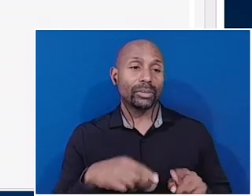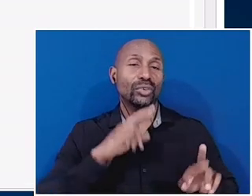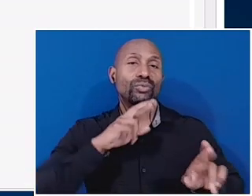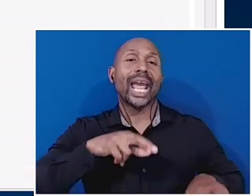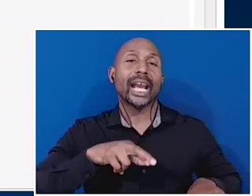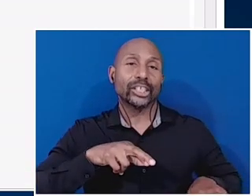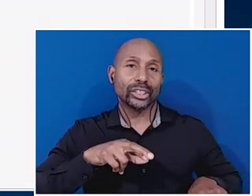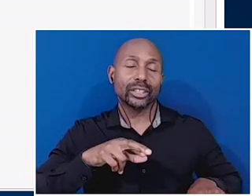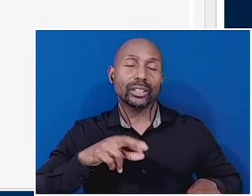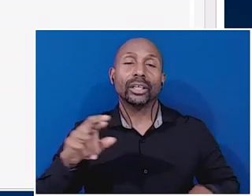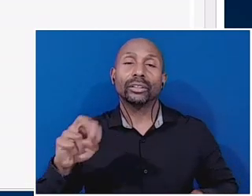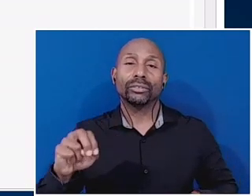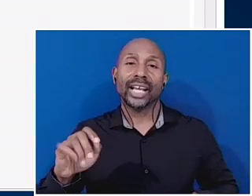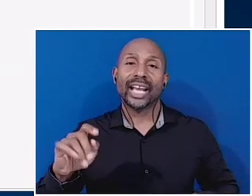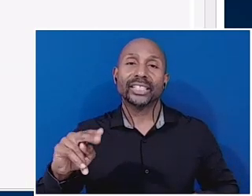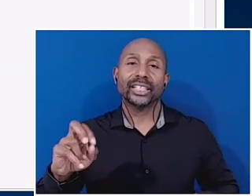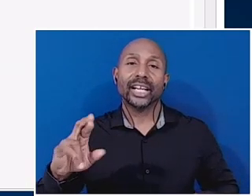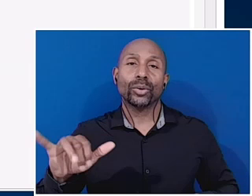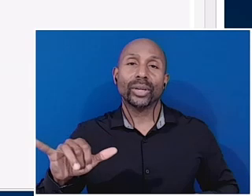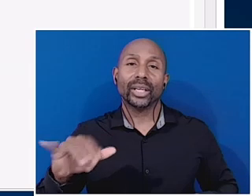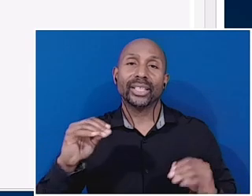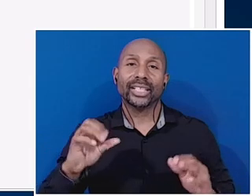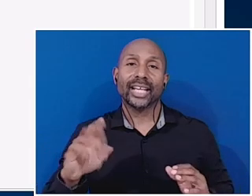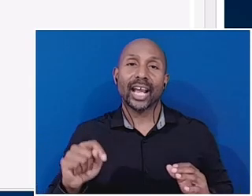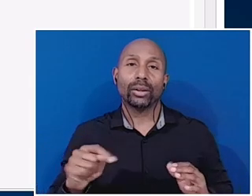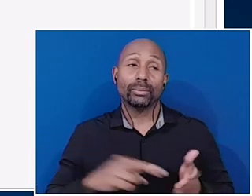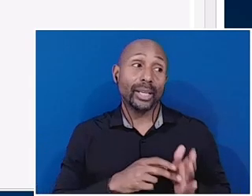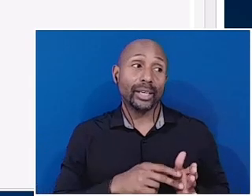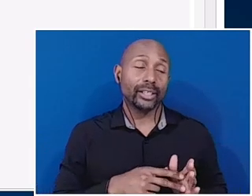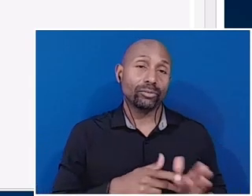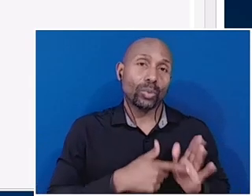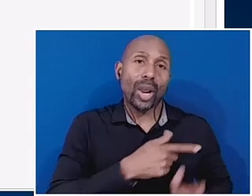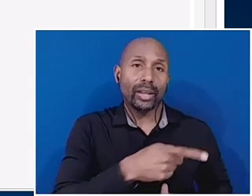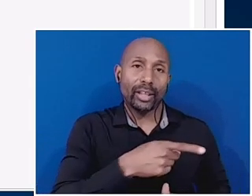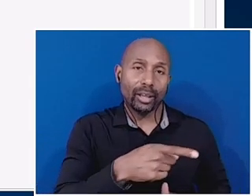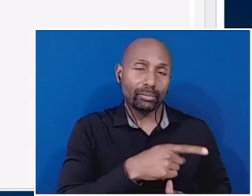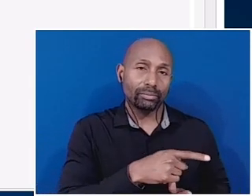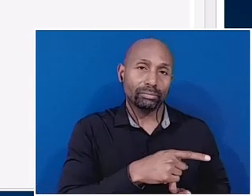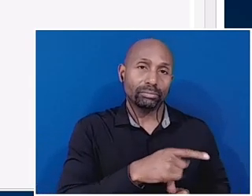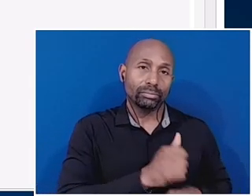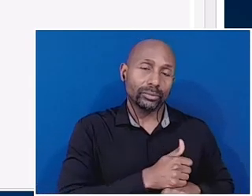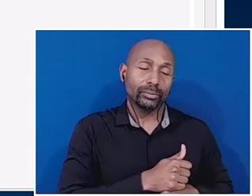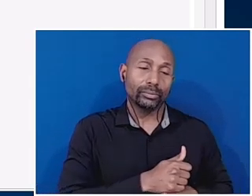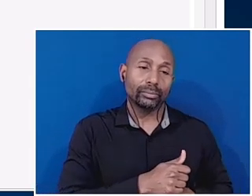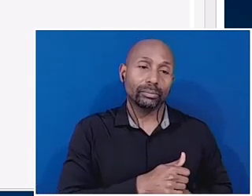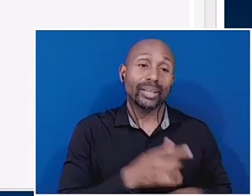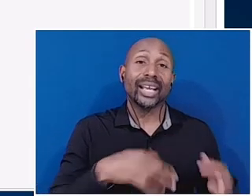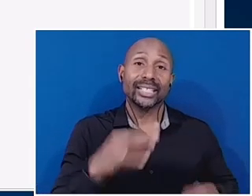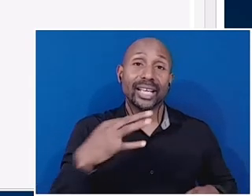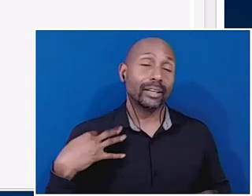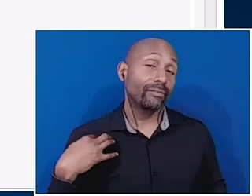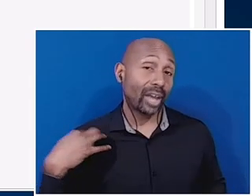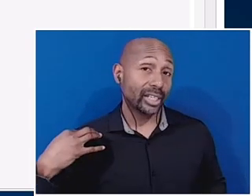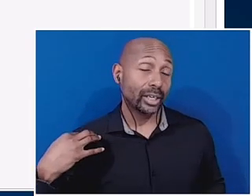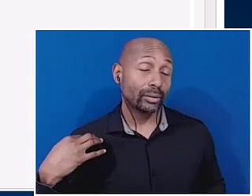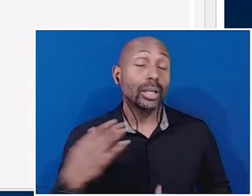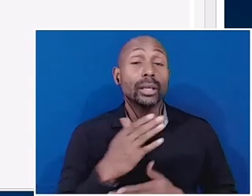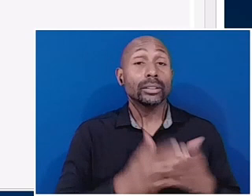Right? So there have been programs that institutions have decided to close.